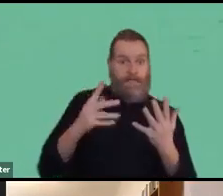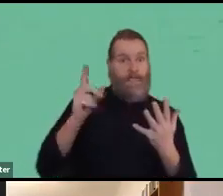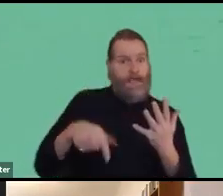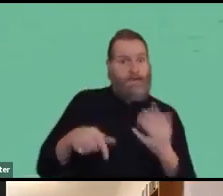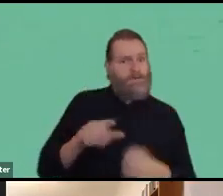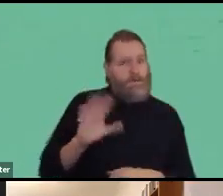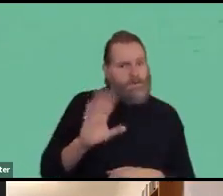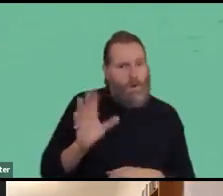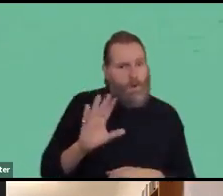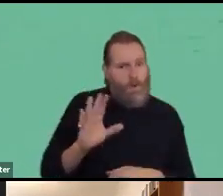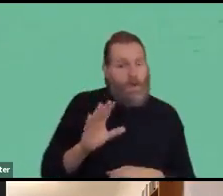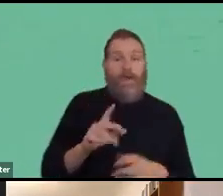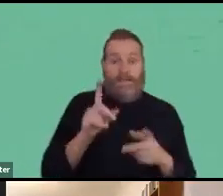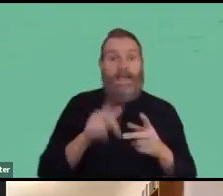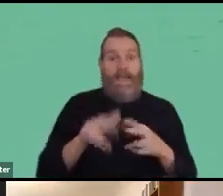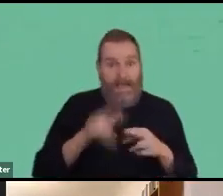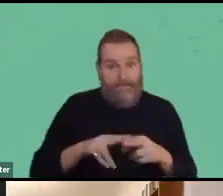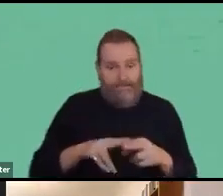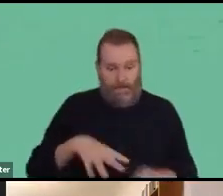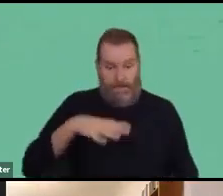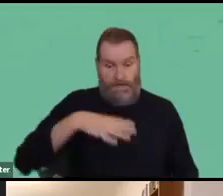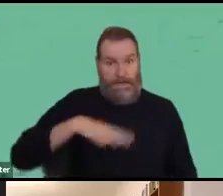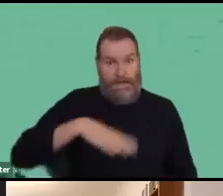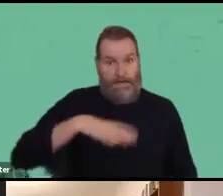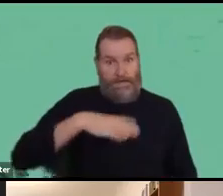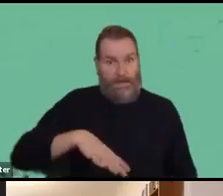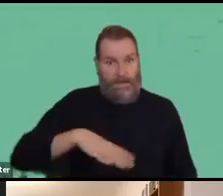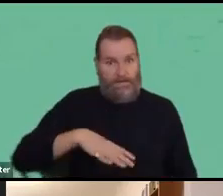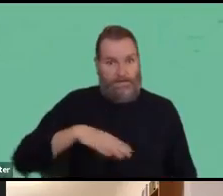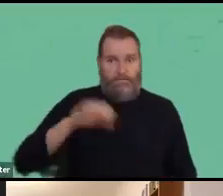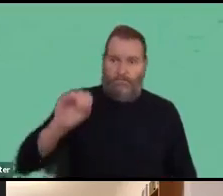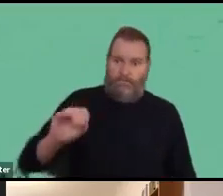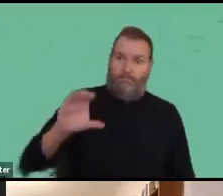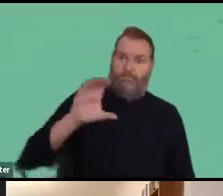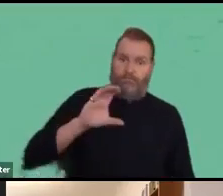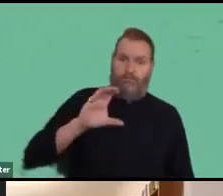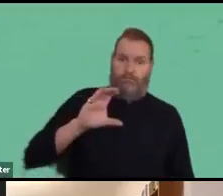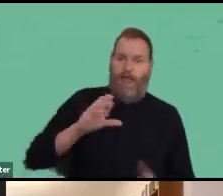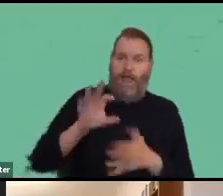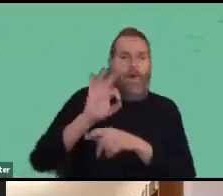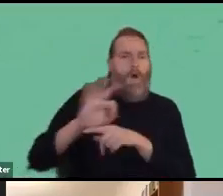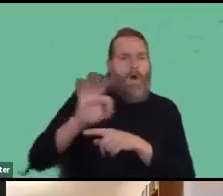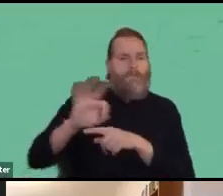if we needed it there was a little bit more um put on our office cost allowances so for example